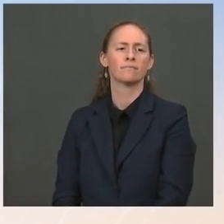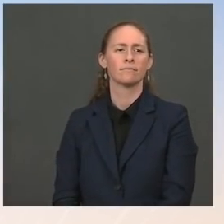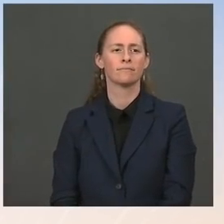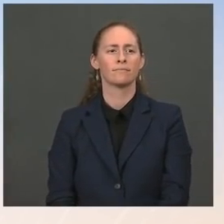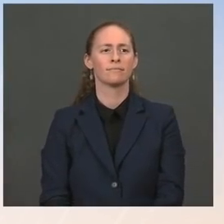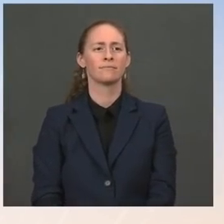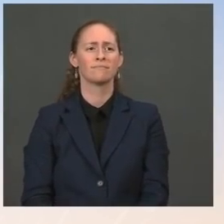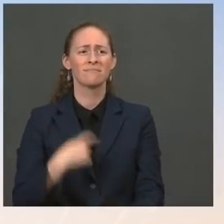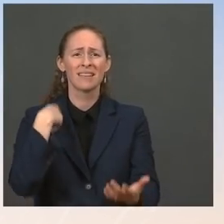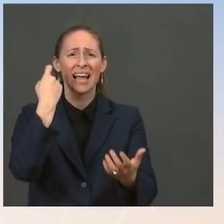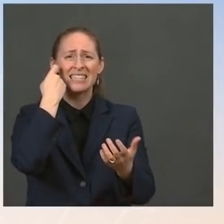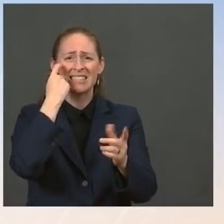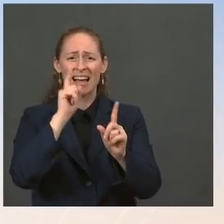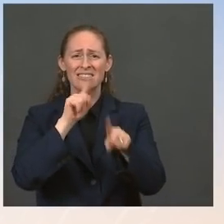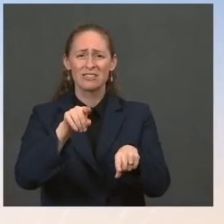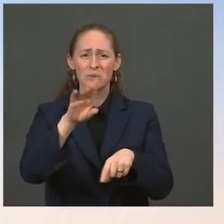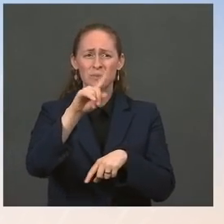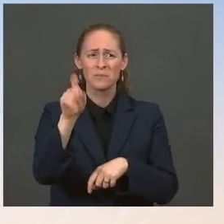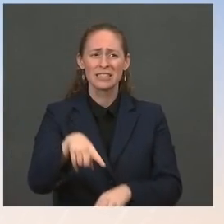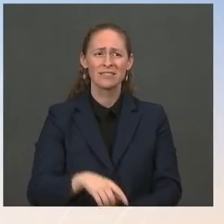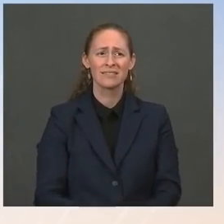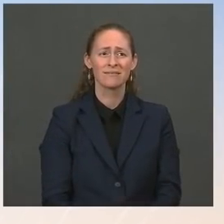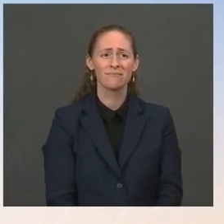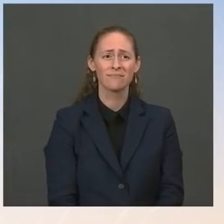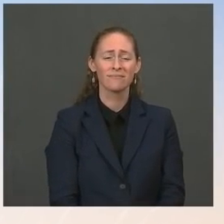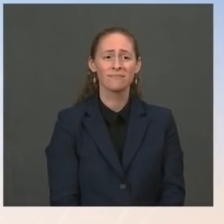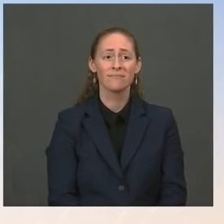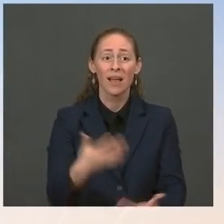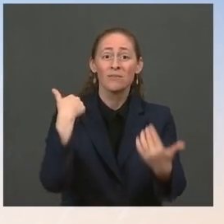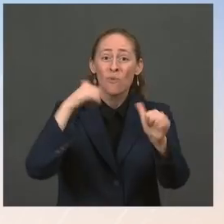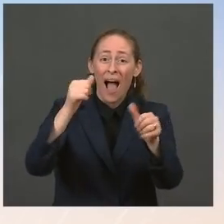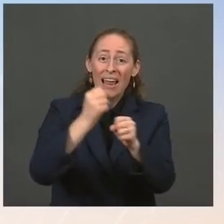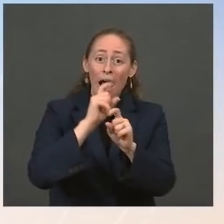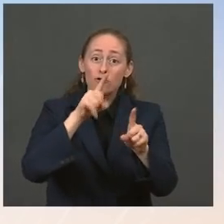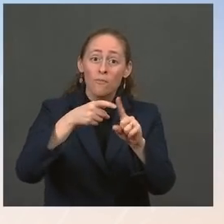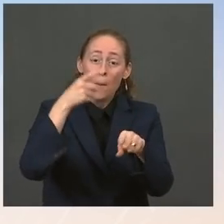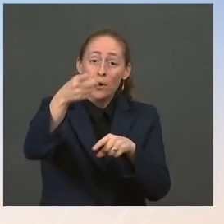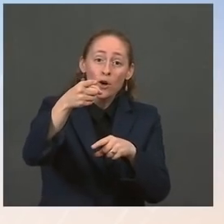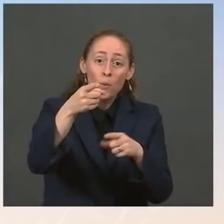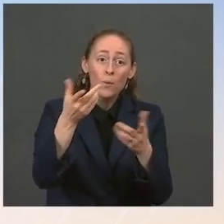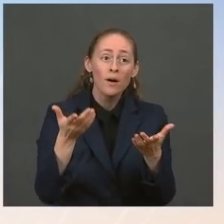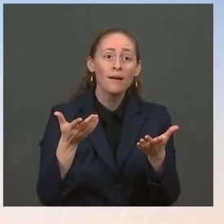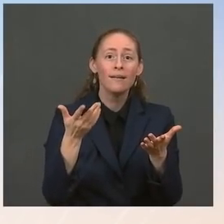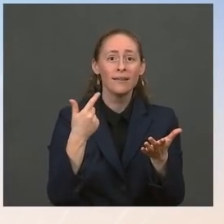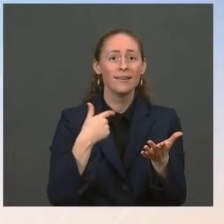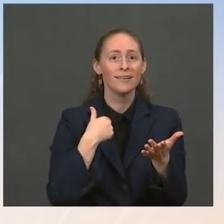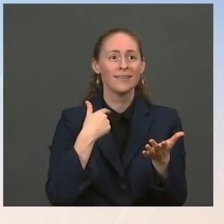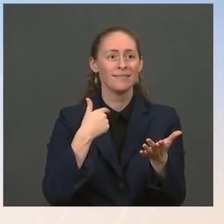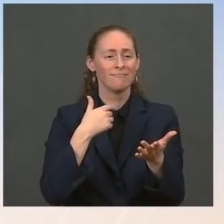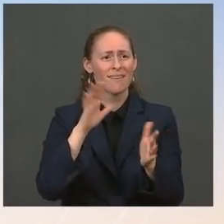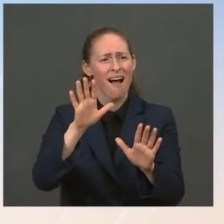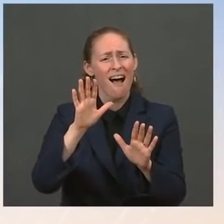The Press: But we're trying to get an answer from you. I mean, it's a legitimate question. And we're trying to -- Ms. Psaki: I'm not saying -- I'm not saying it's not. I'm not saying it's not.